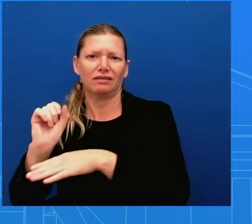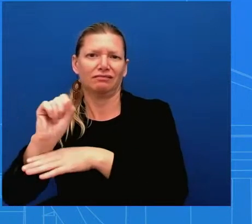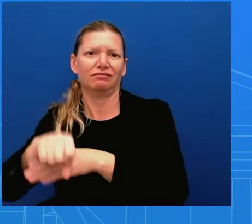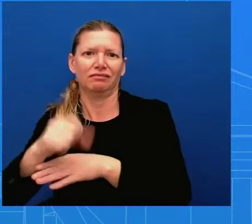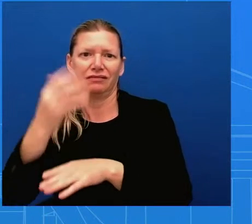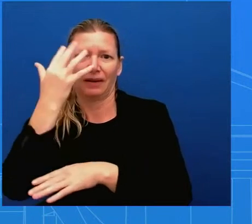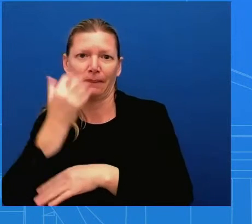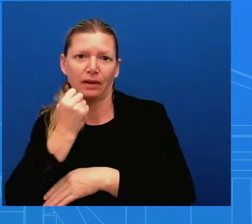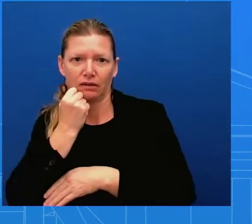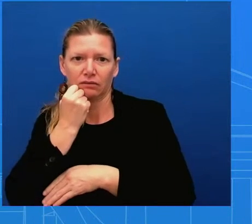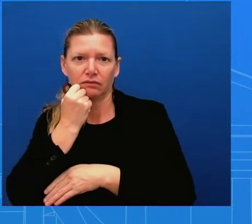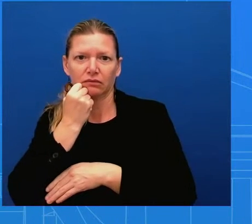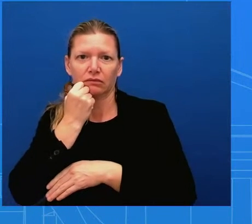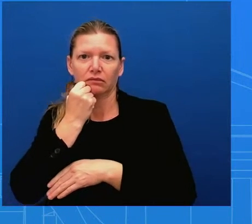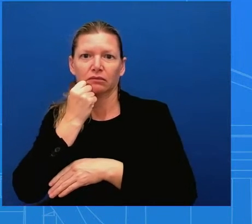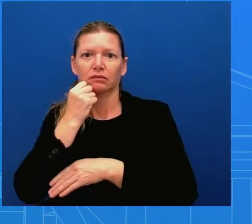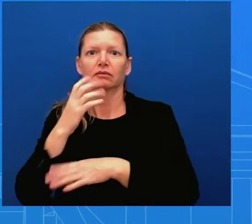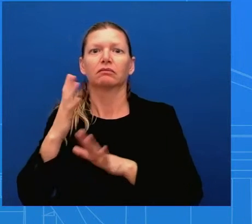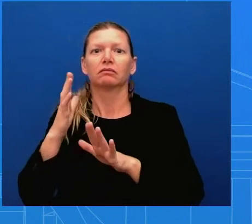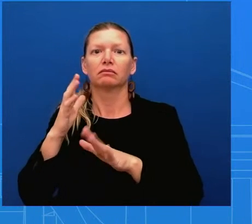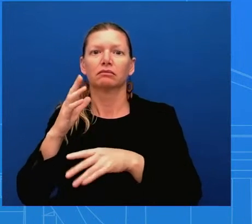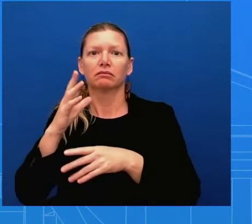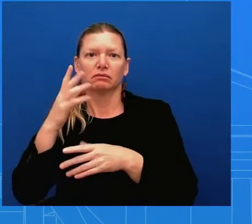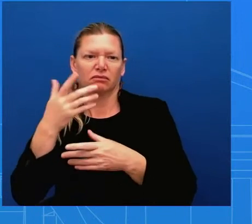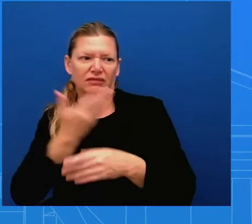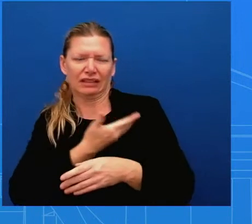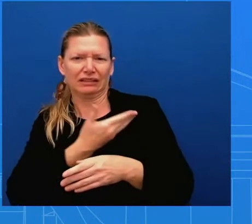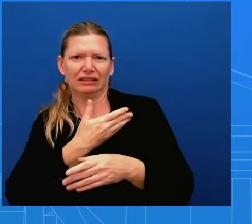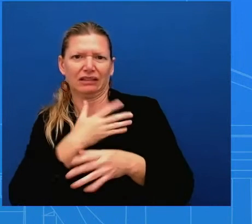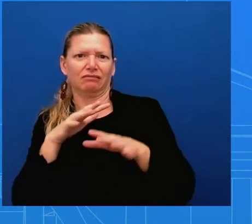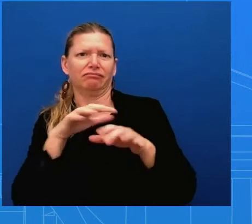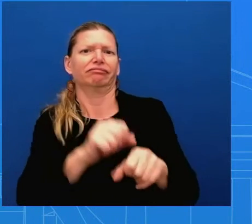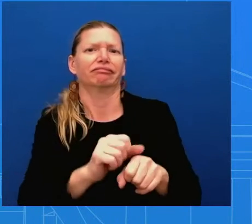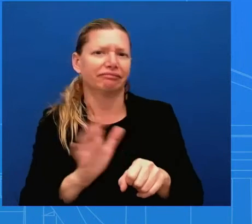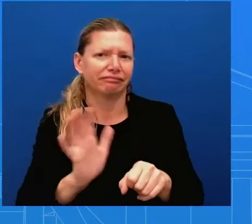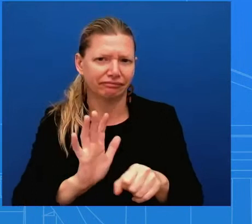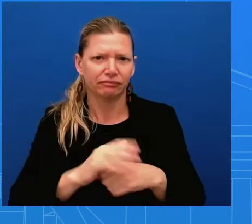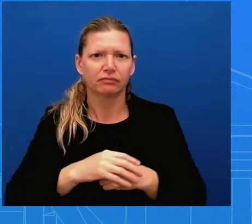between our professionals, and I discussed this again with my Israeli counterpart just yesterday.